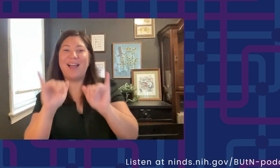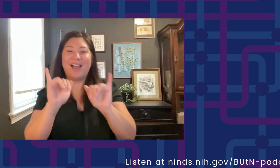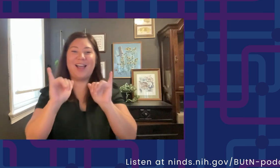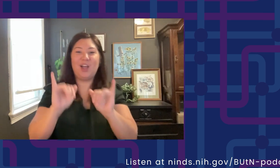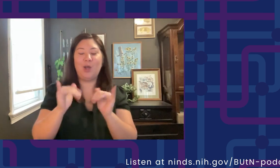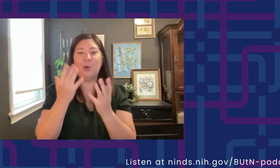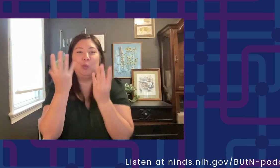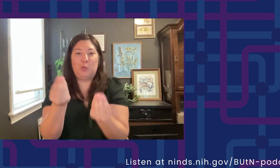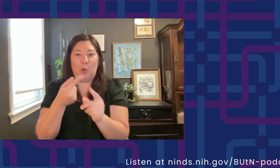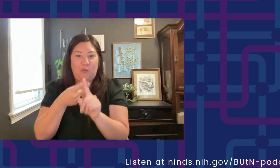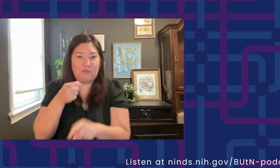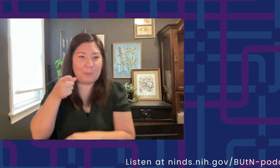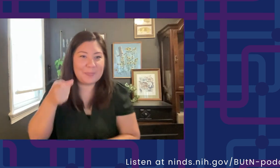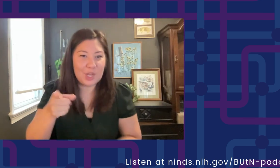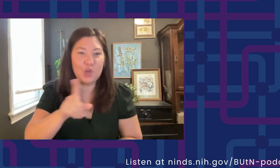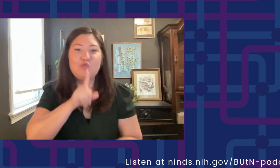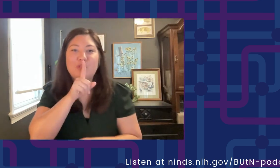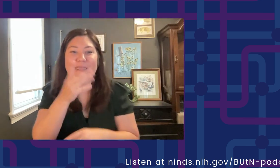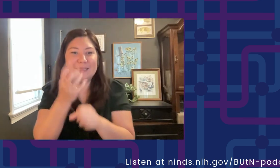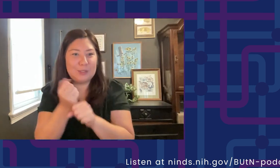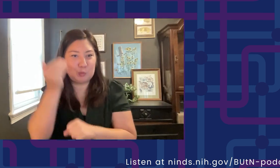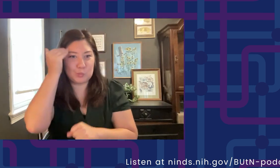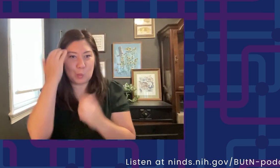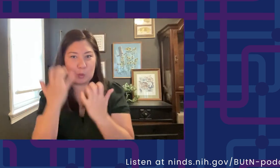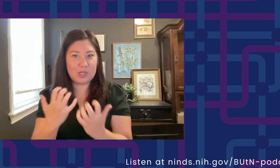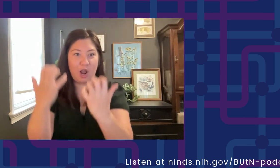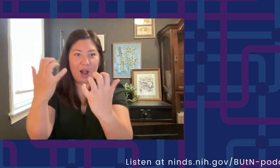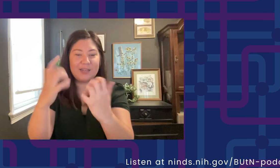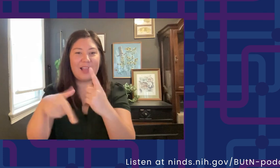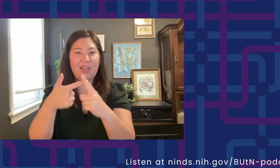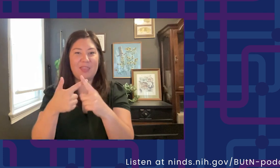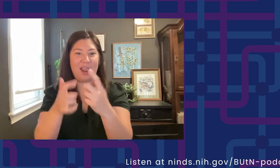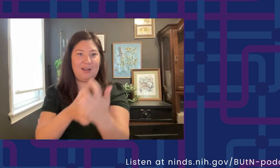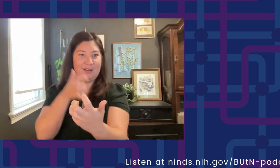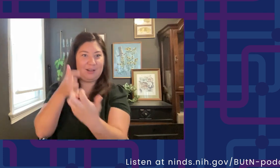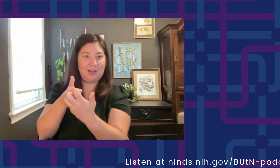And they will give me that context, which will allow me to adapt my presentation